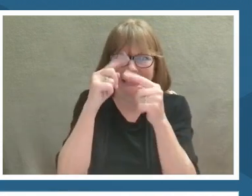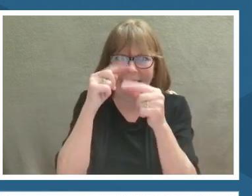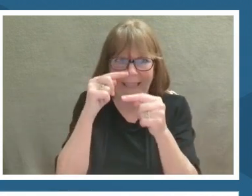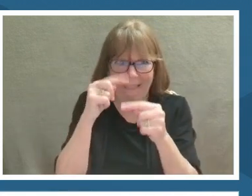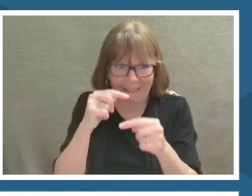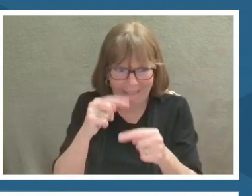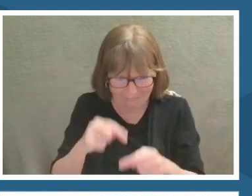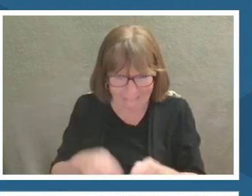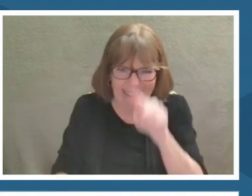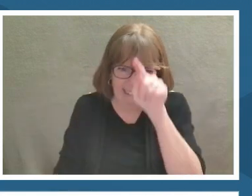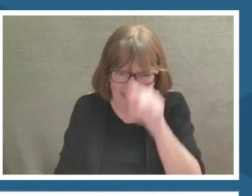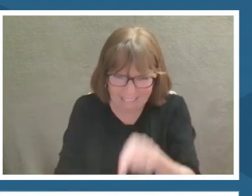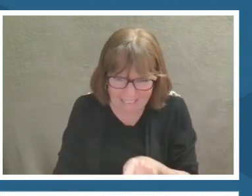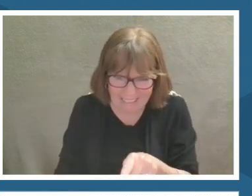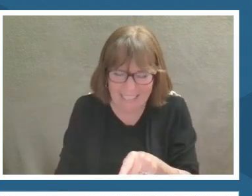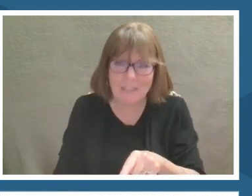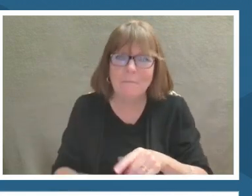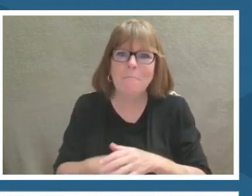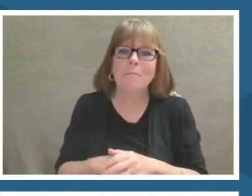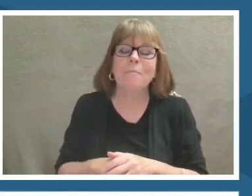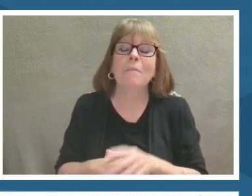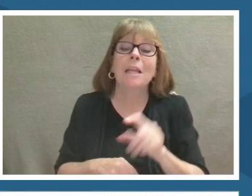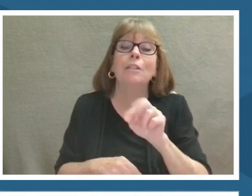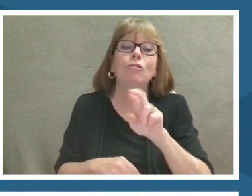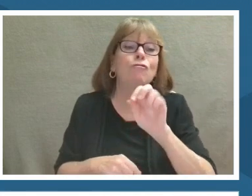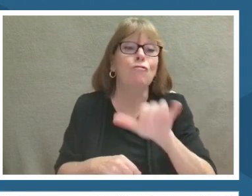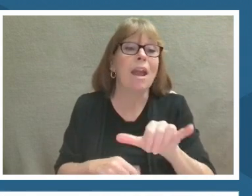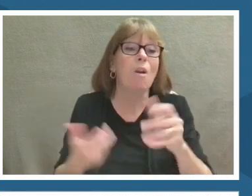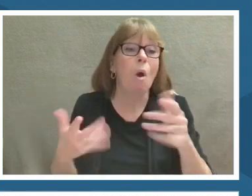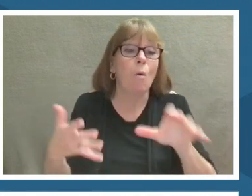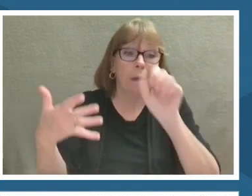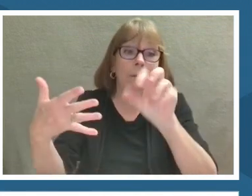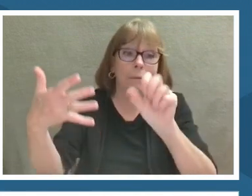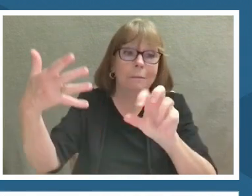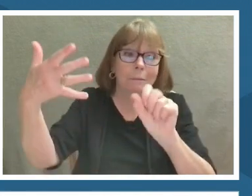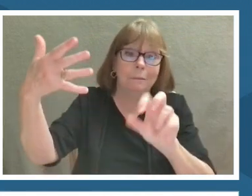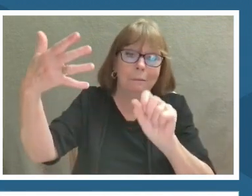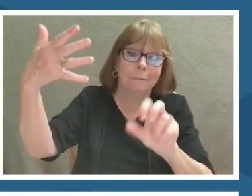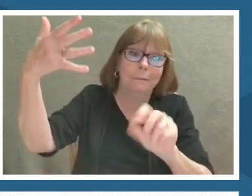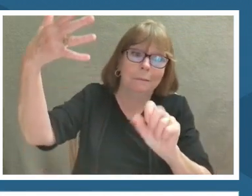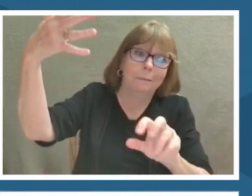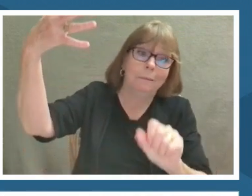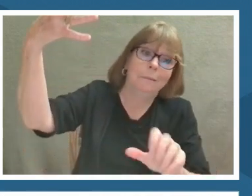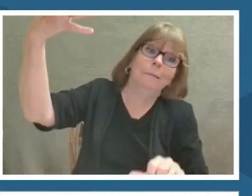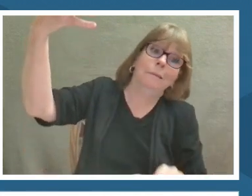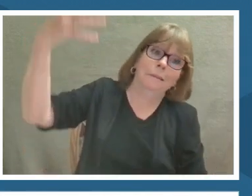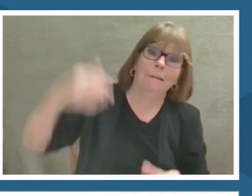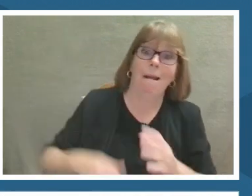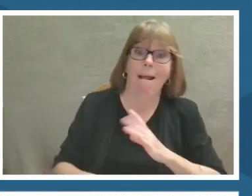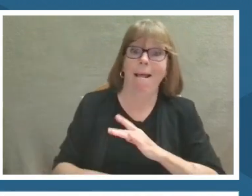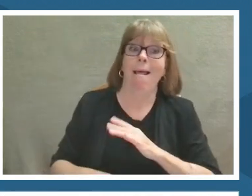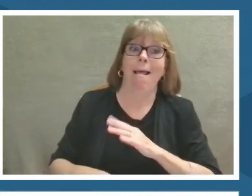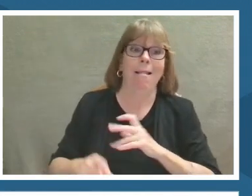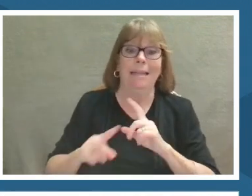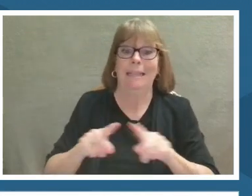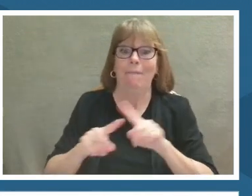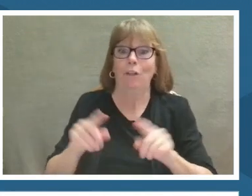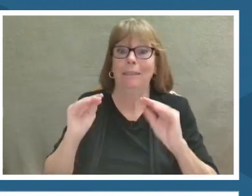trey trey listed all these pedagogical approaches that are like super cool and